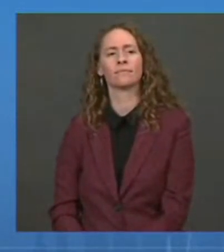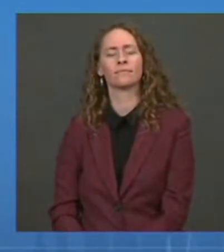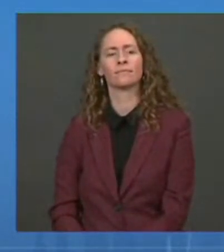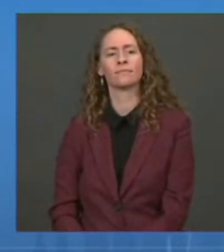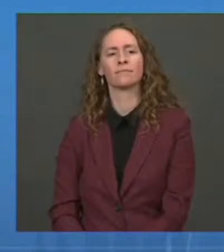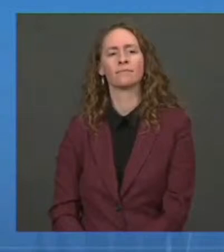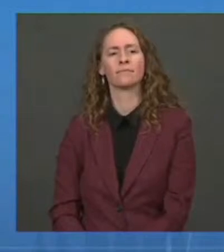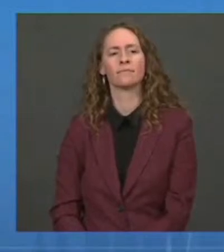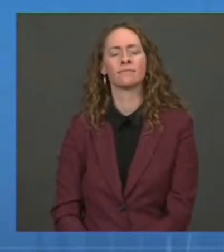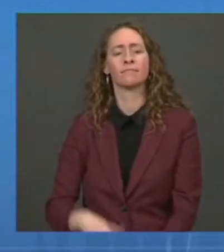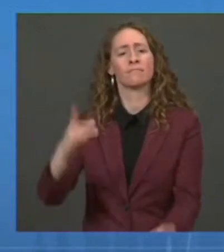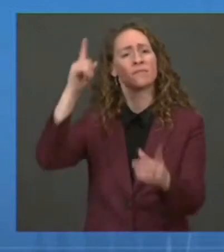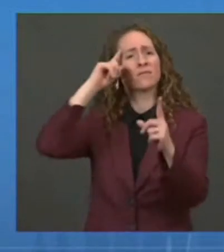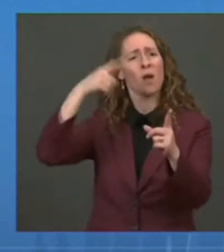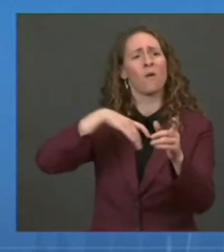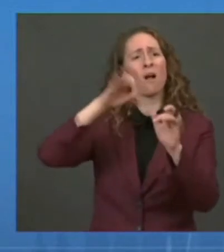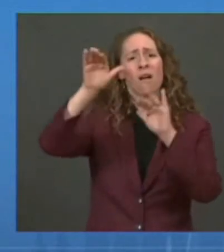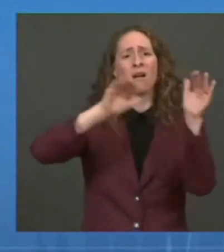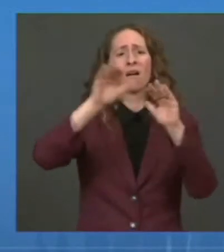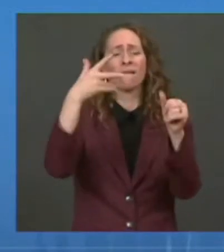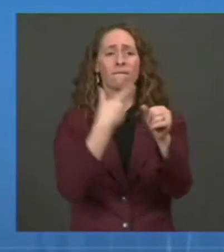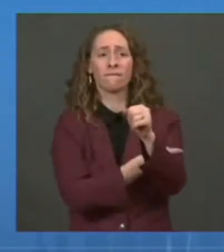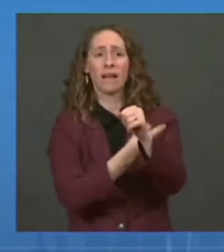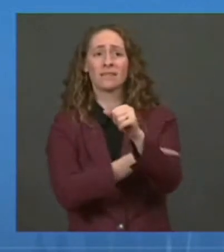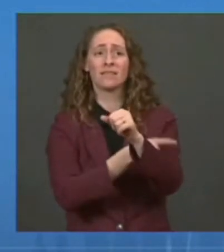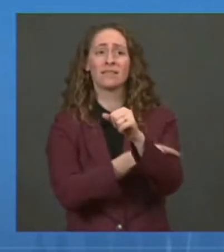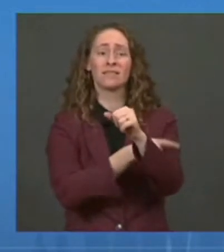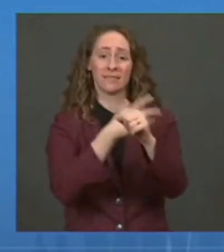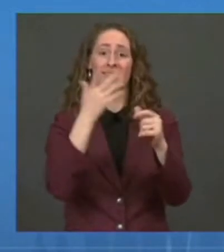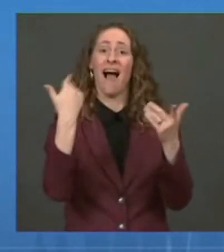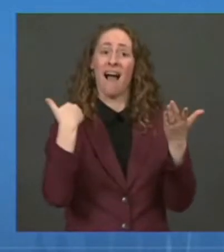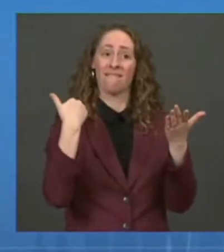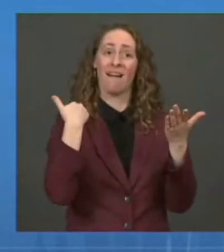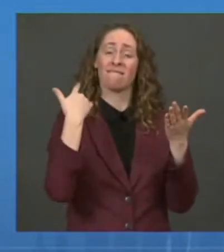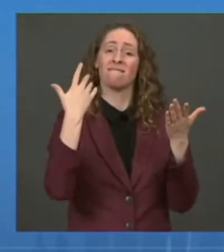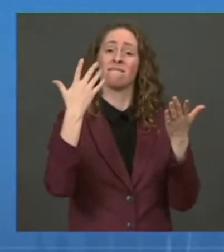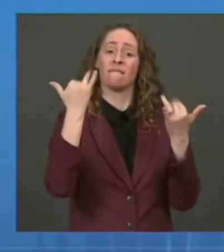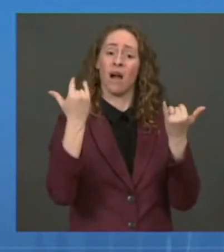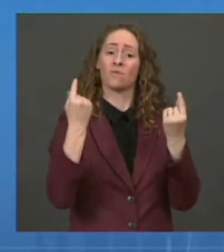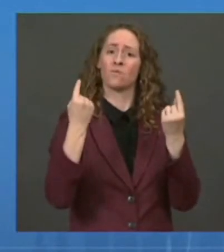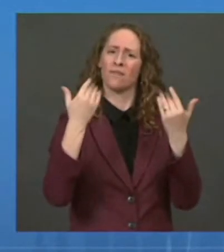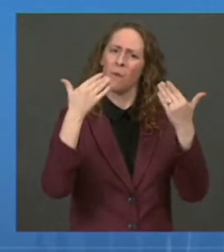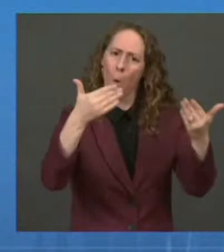TO TURN THOSE VACCINES INTO